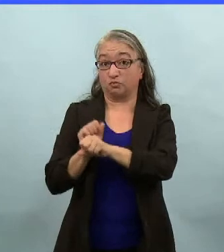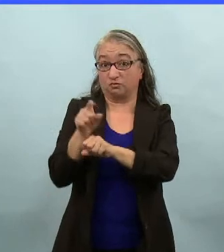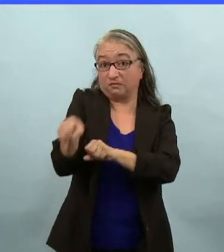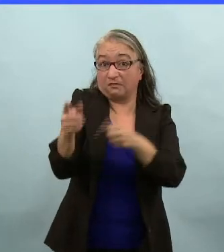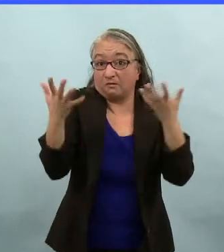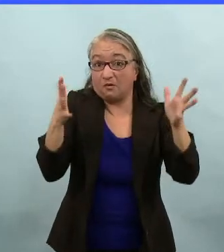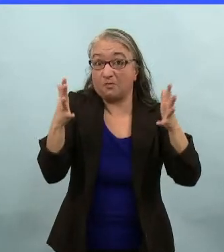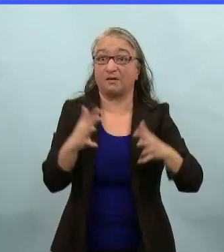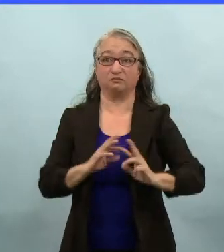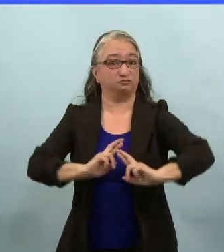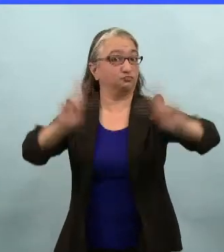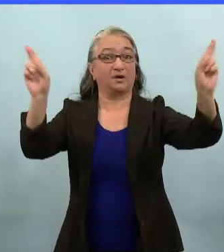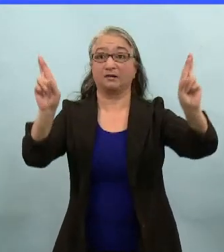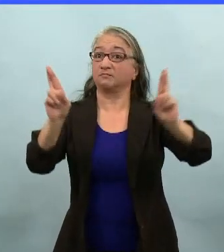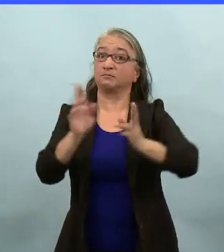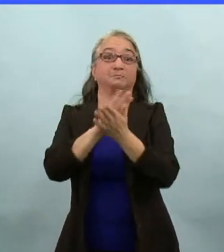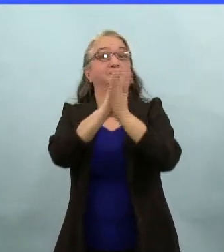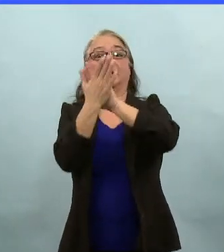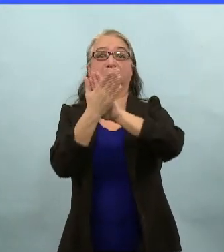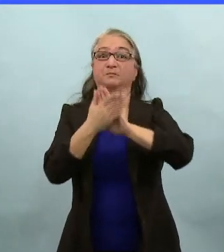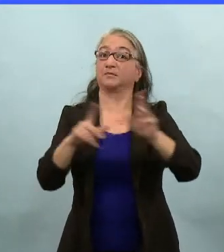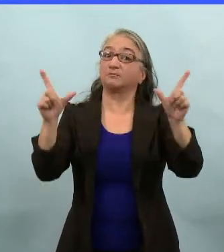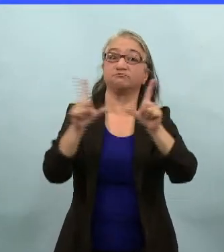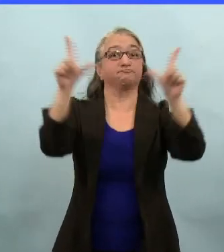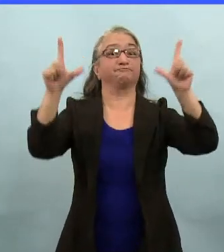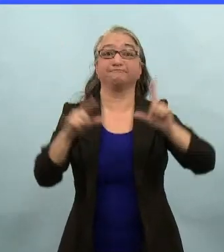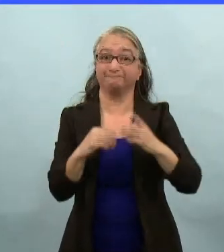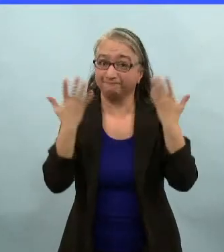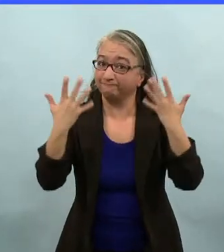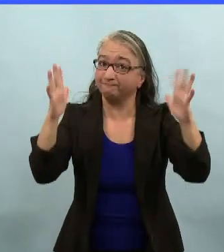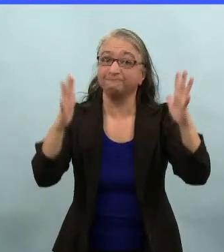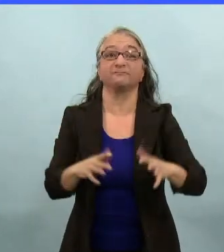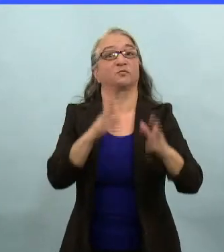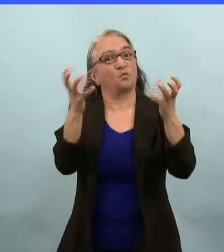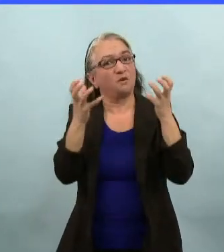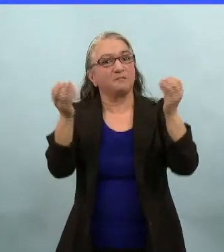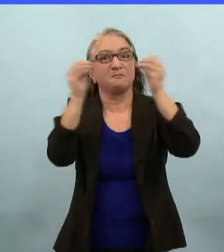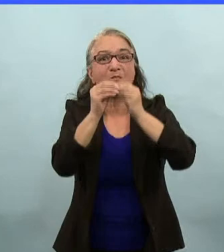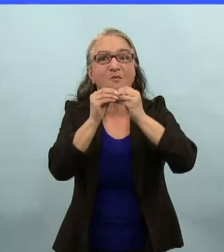to be licensed and get uh and take on greater responsibilities within our health care system